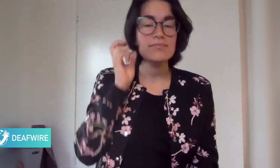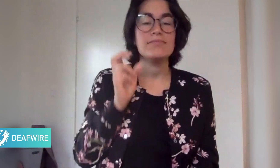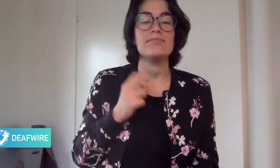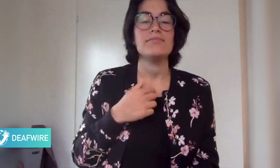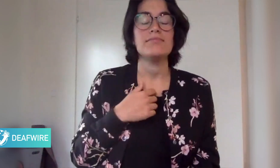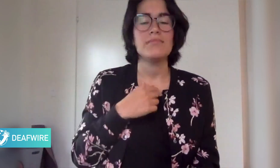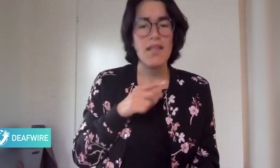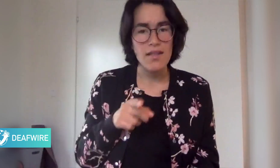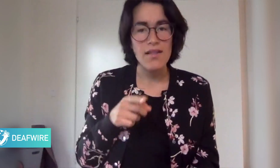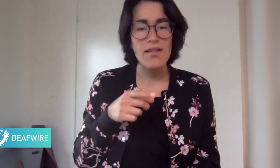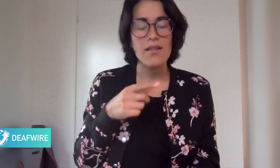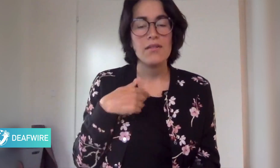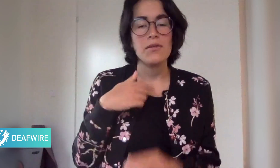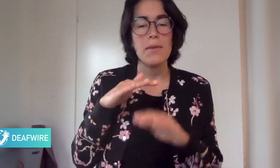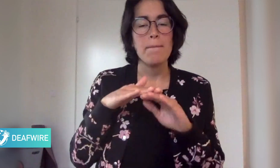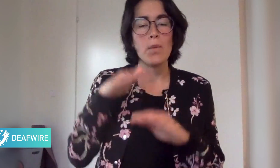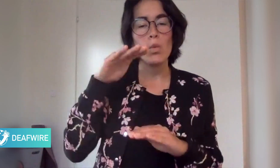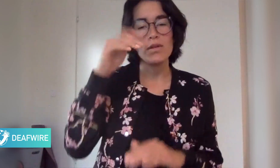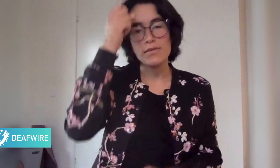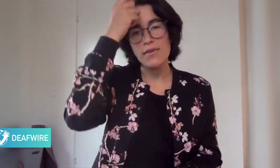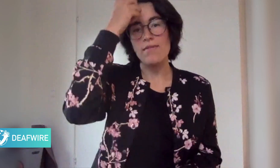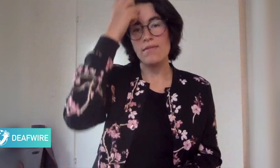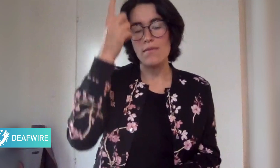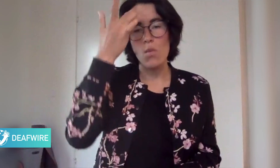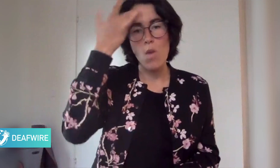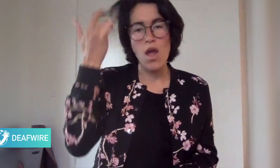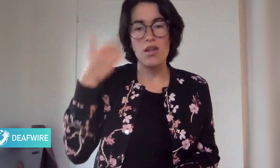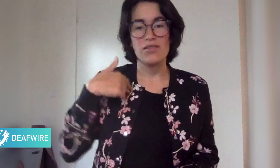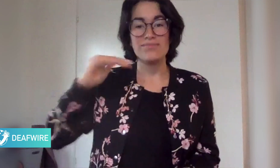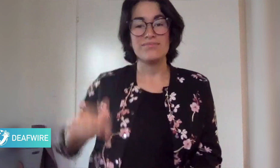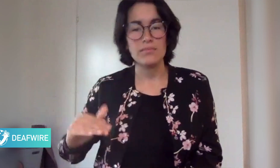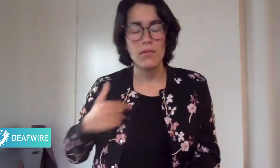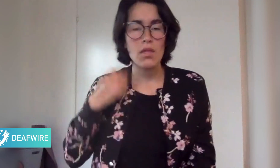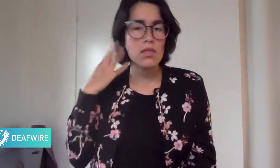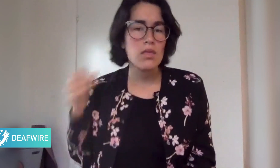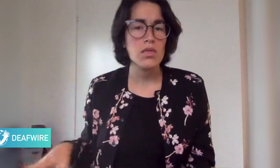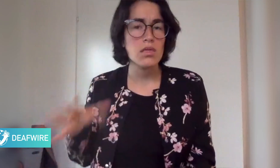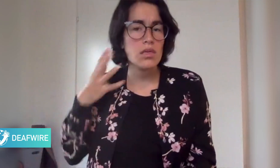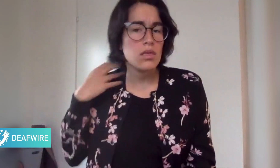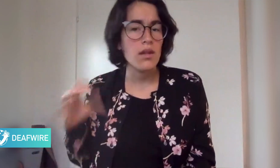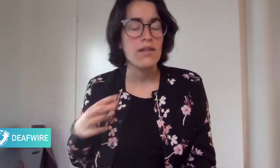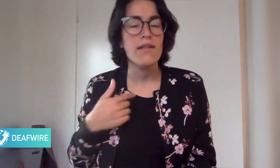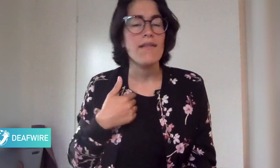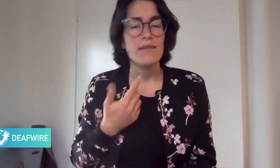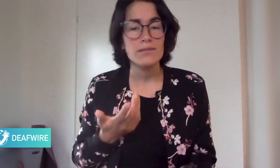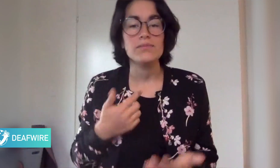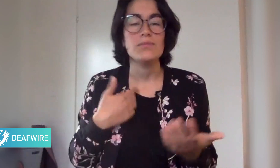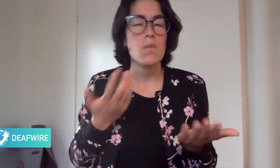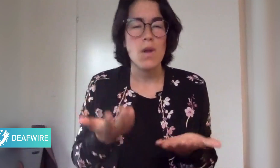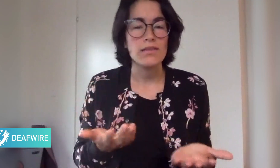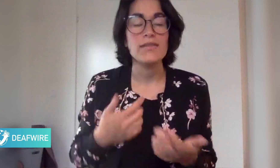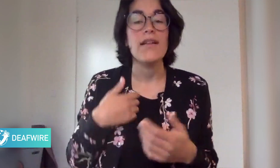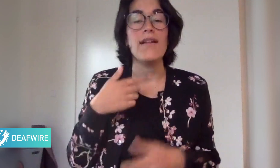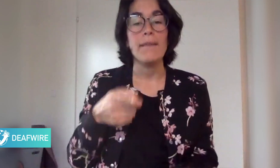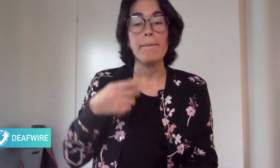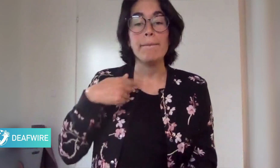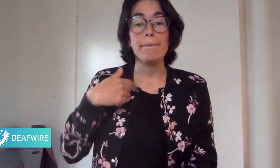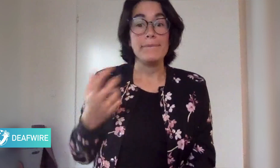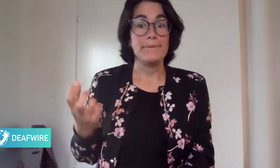I was able to understand more because when I was younger, I always took my CI off quickly.